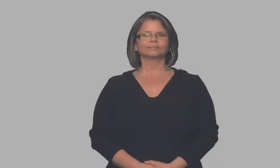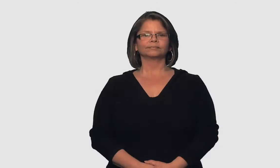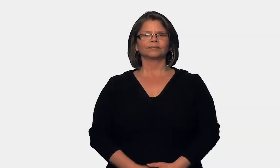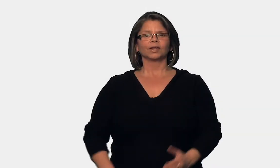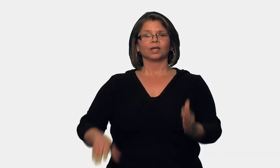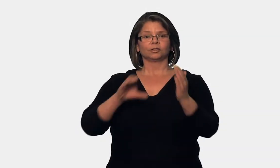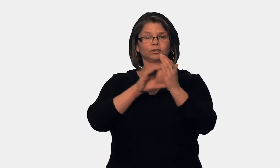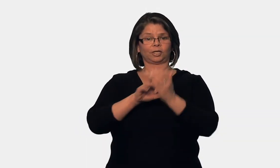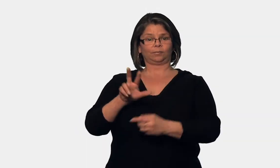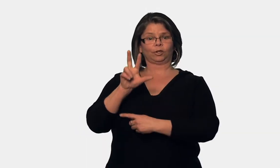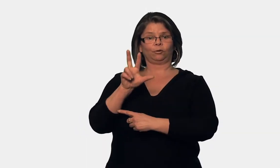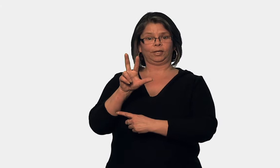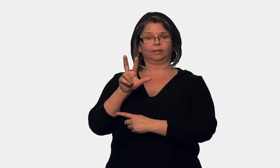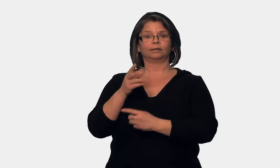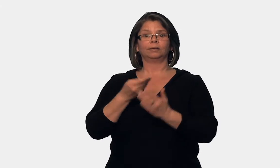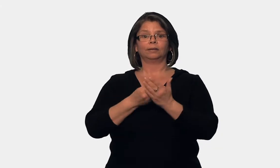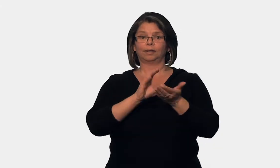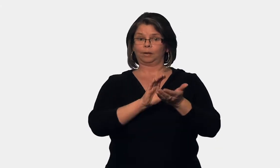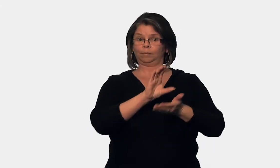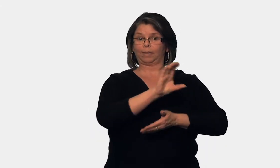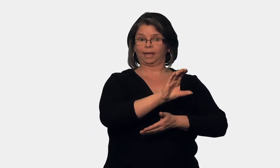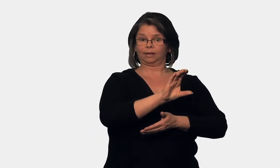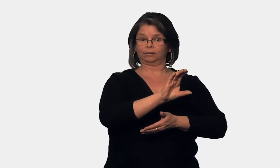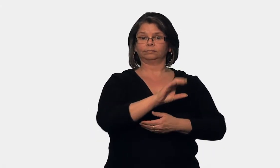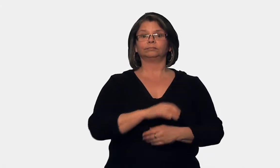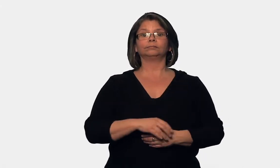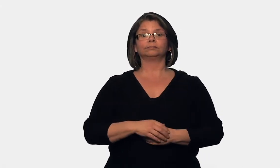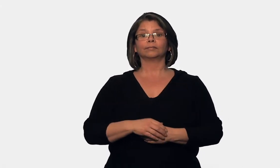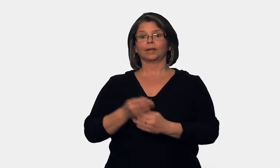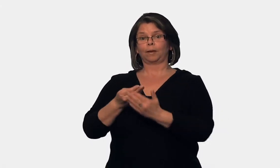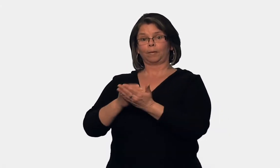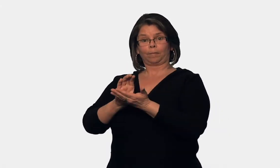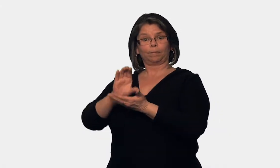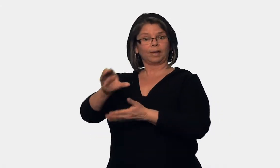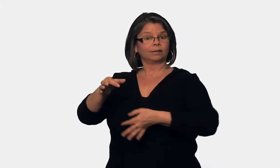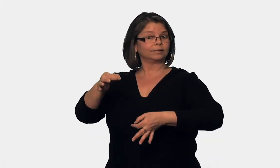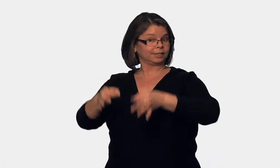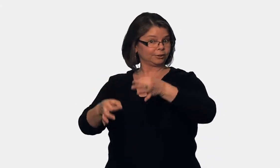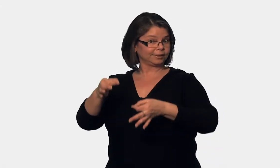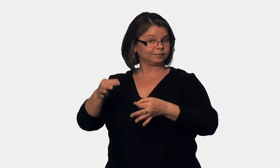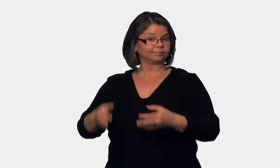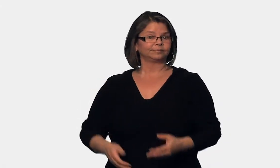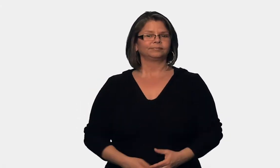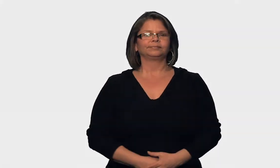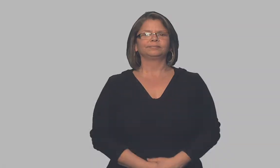Chapter 3: Bail and Bail Hearing